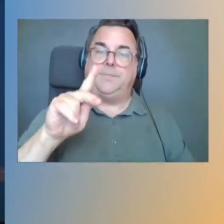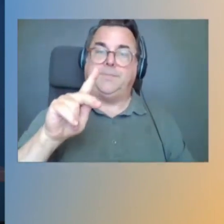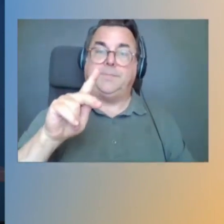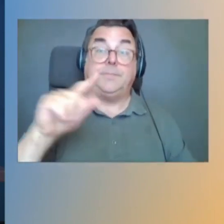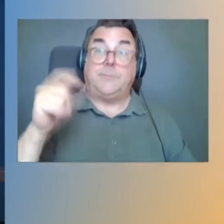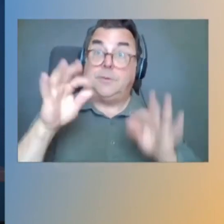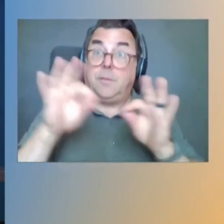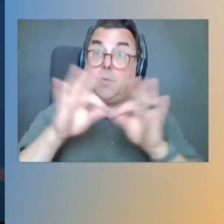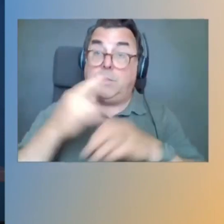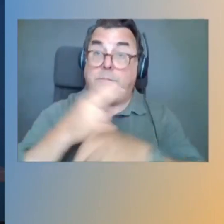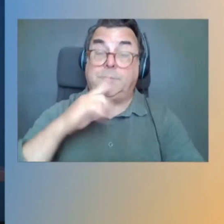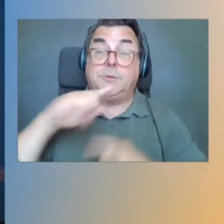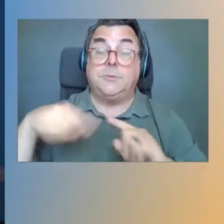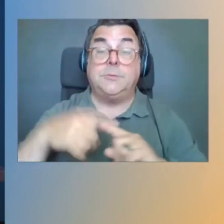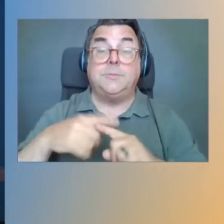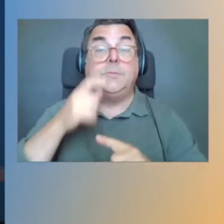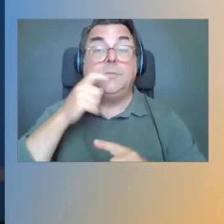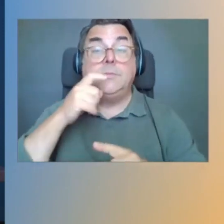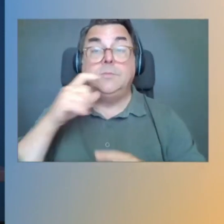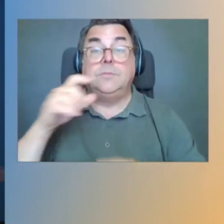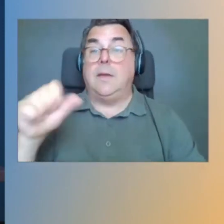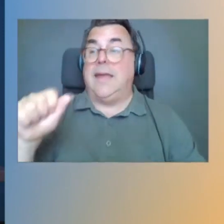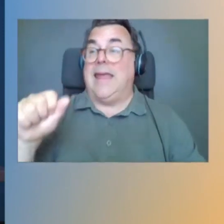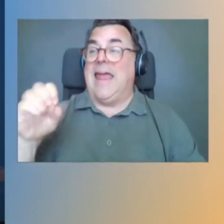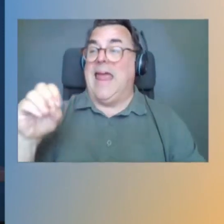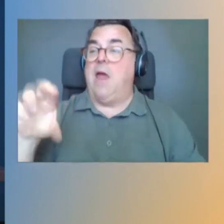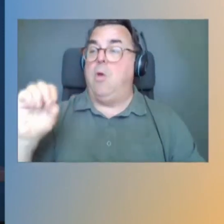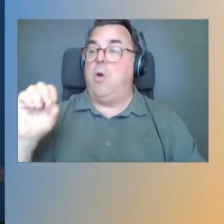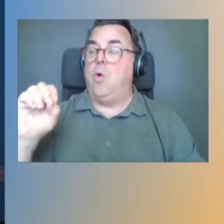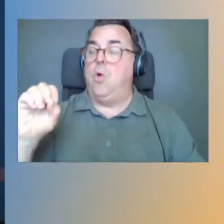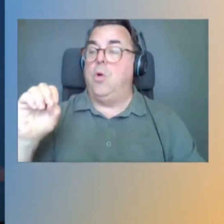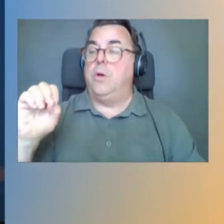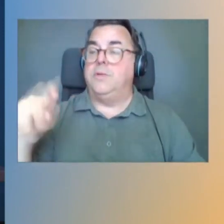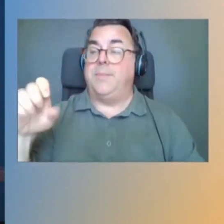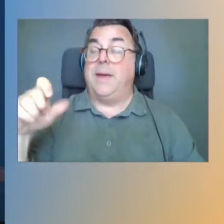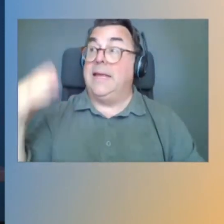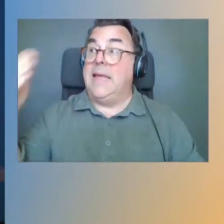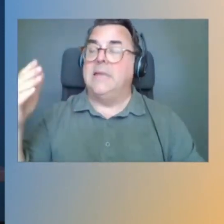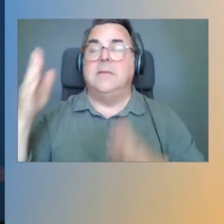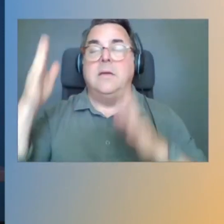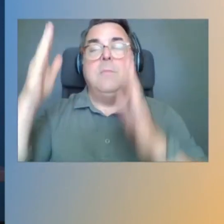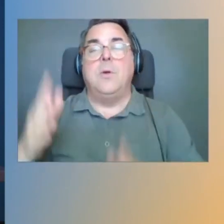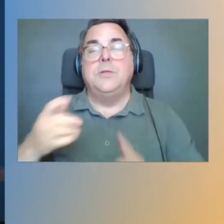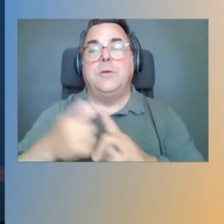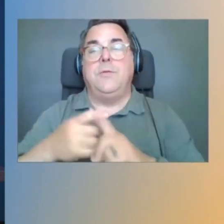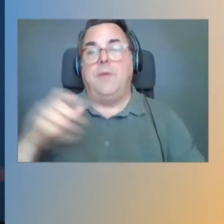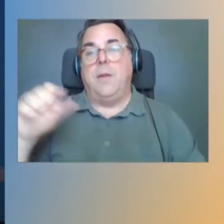about as well is Aerospike and I think counting up next is we're going to hear a little bit directly from Aerospike